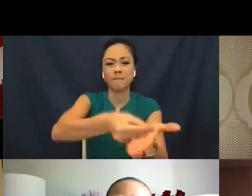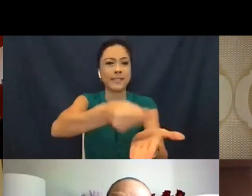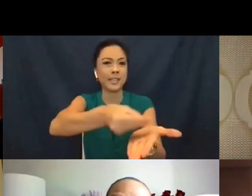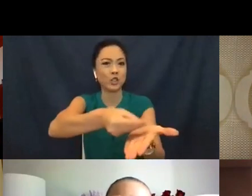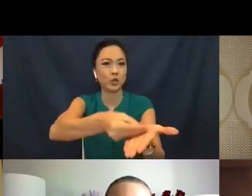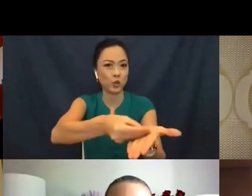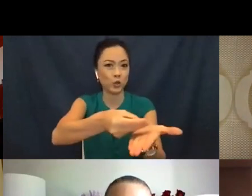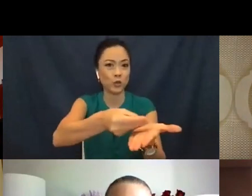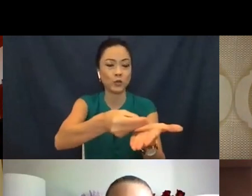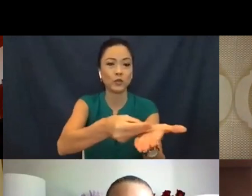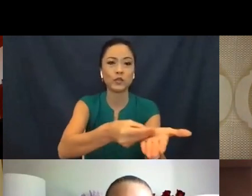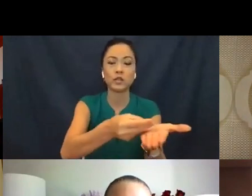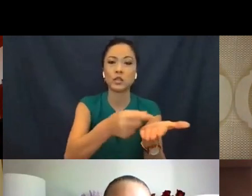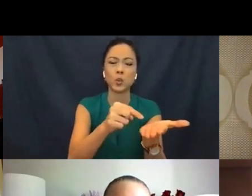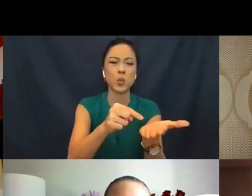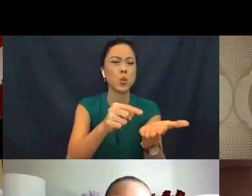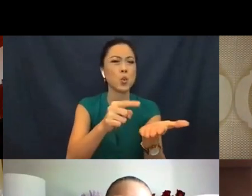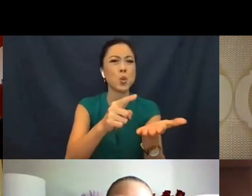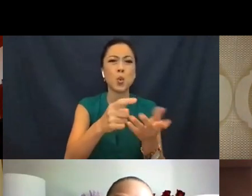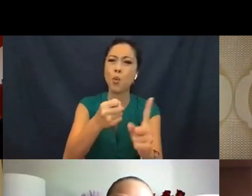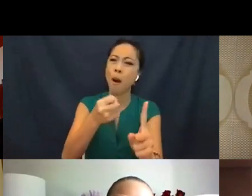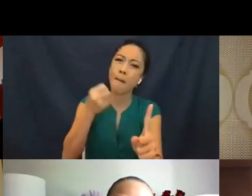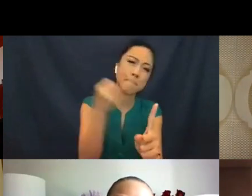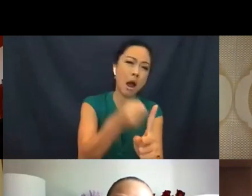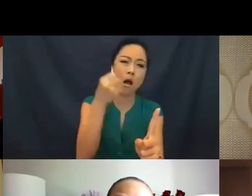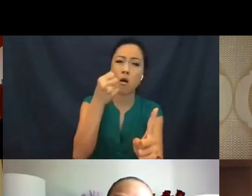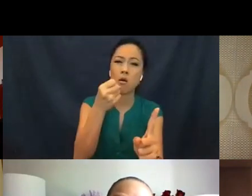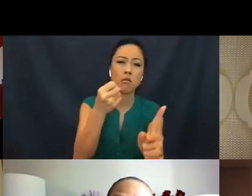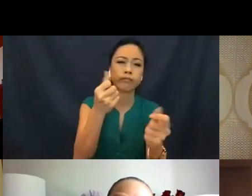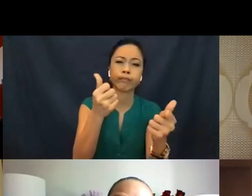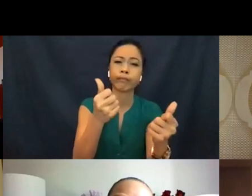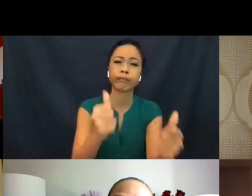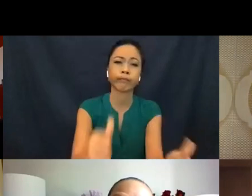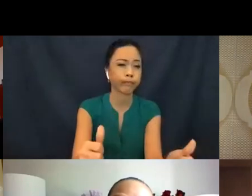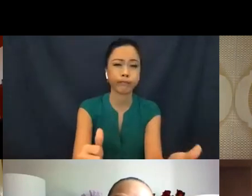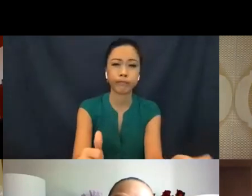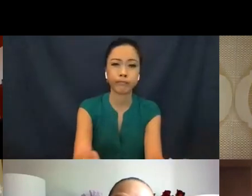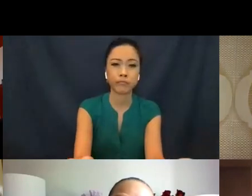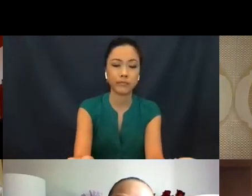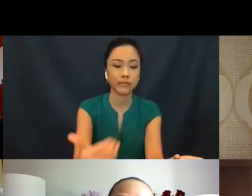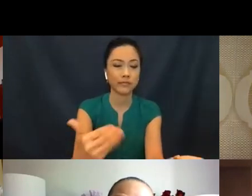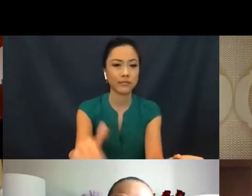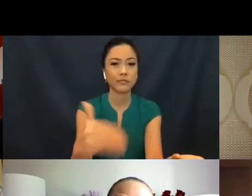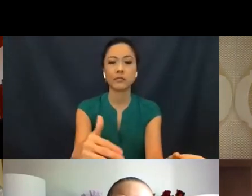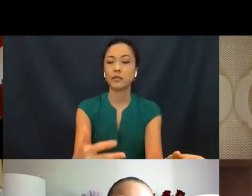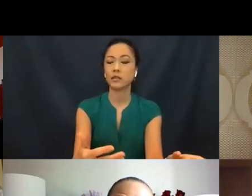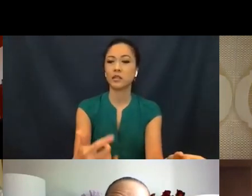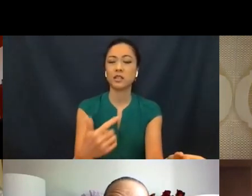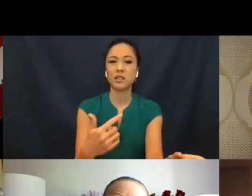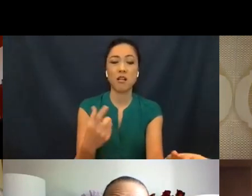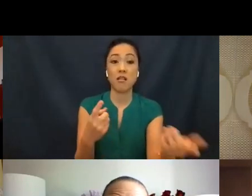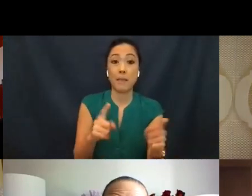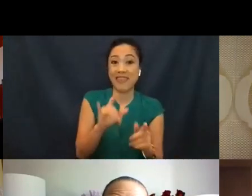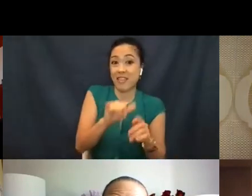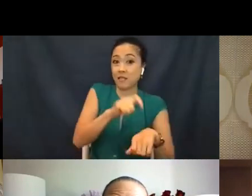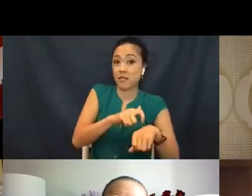a massive hit for us. We were just entering into the sprung portion of our touring, so